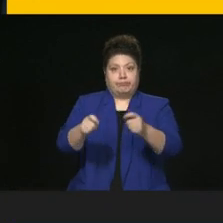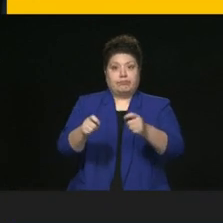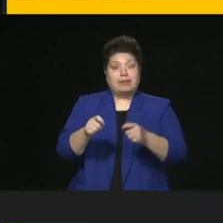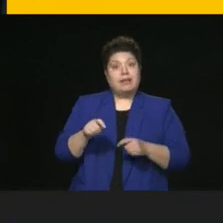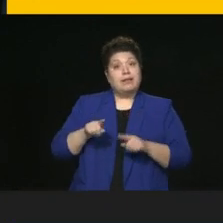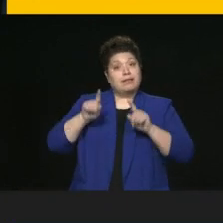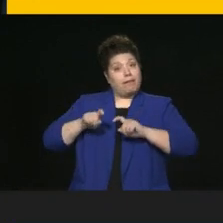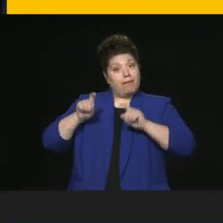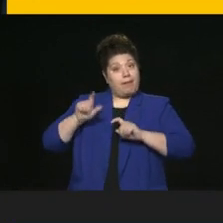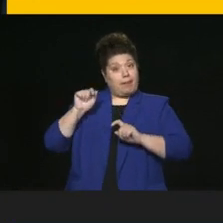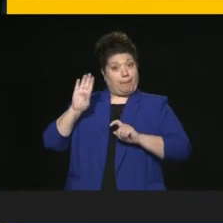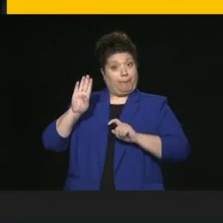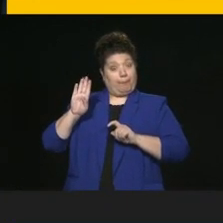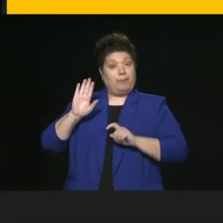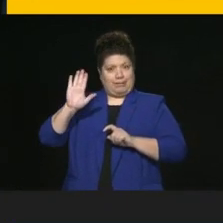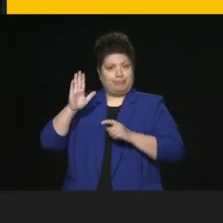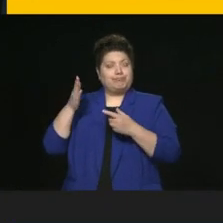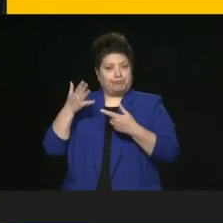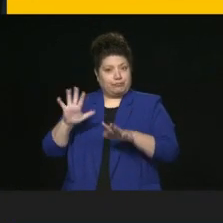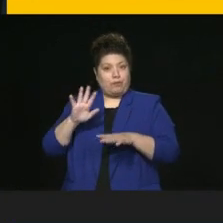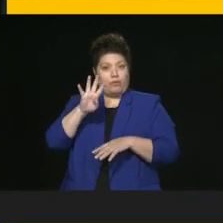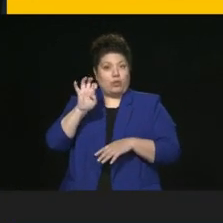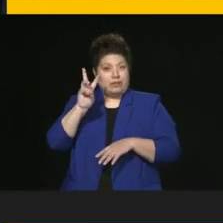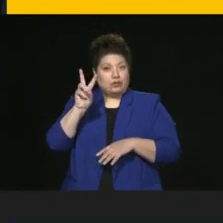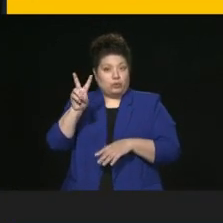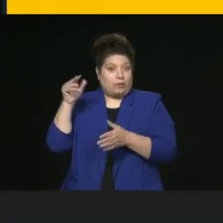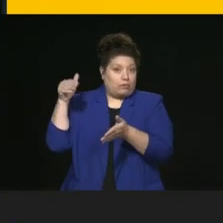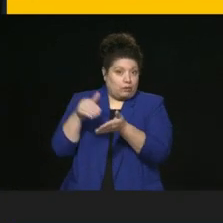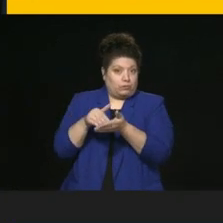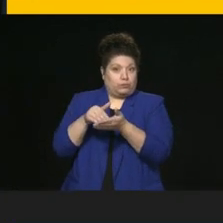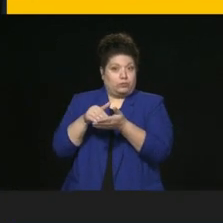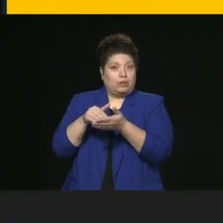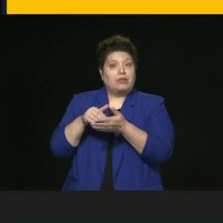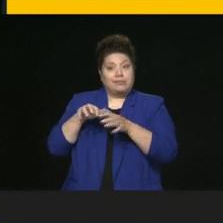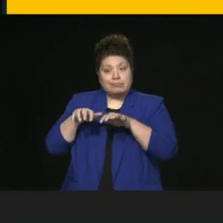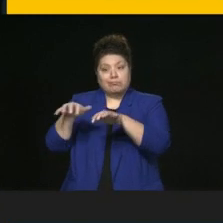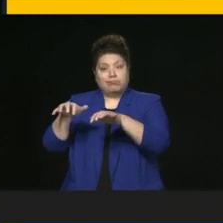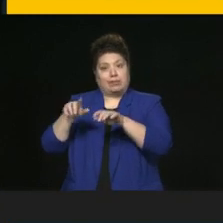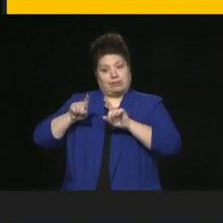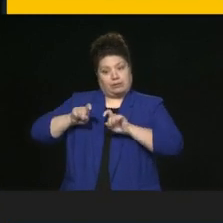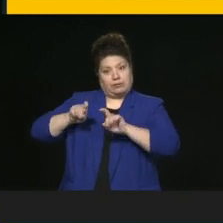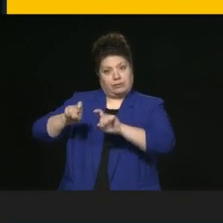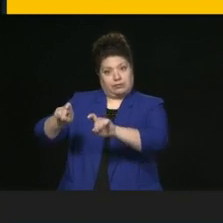AS FOR LAB TESTING, WE'VE